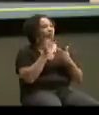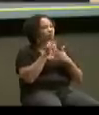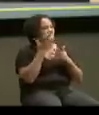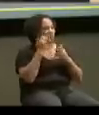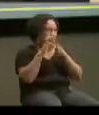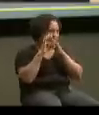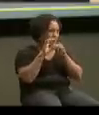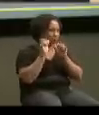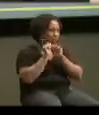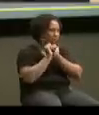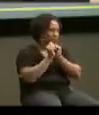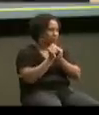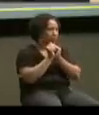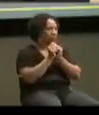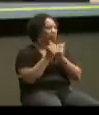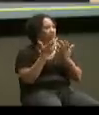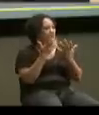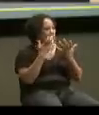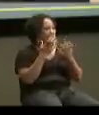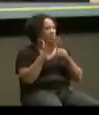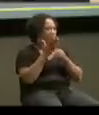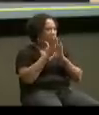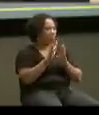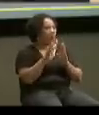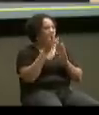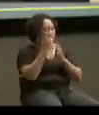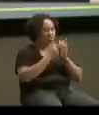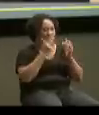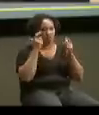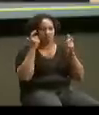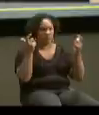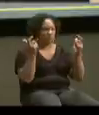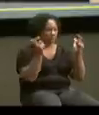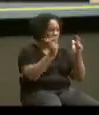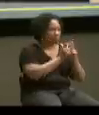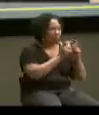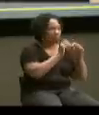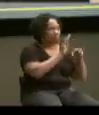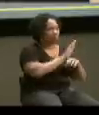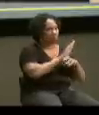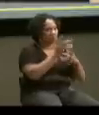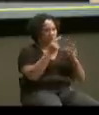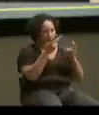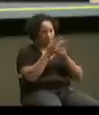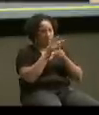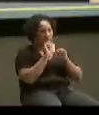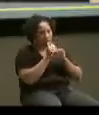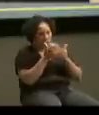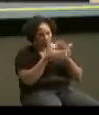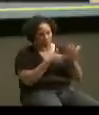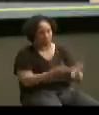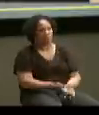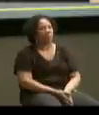THAT'S WHY THIS IS A COLLABORATIVE ENDEAVOR IN WHICH WE WANT TO PARTNER WITH LARGE AND SMALL BUSINESSES TO FIGURE